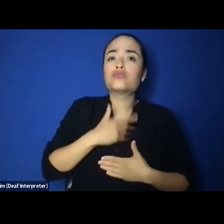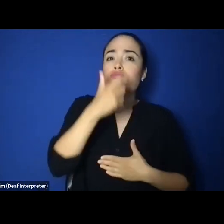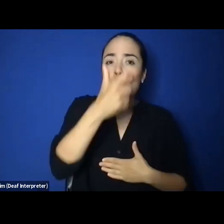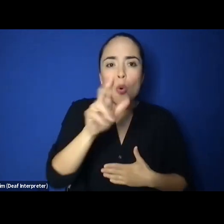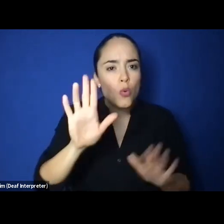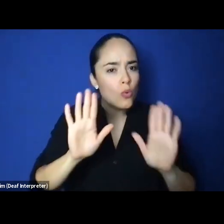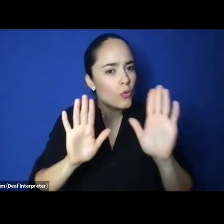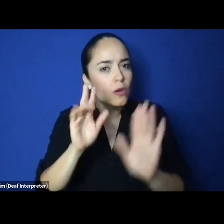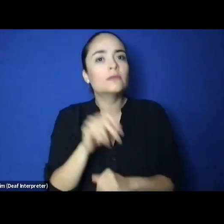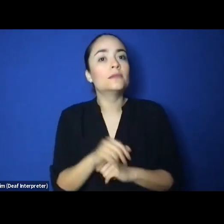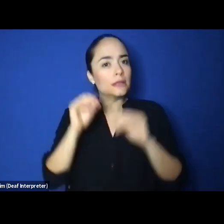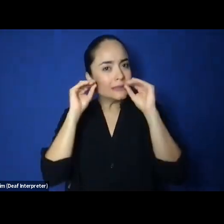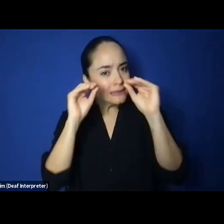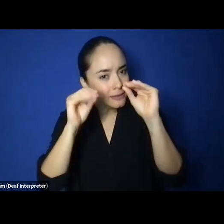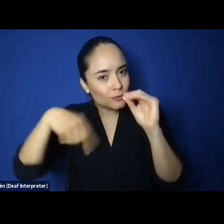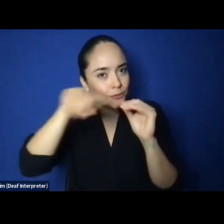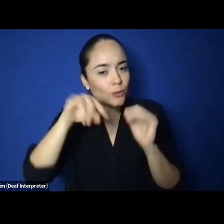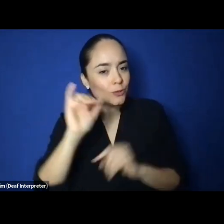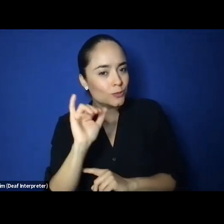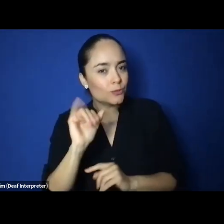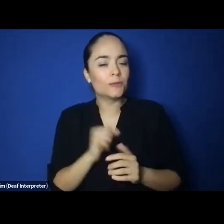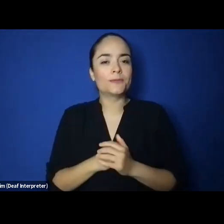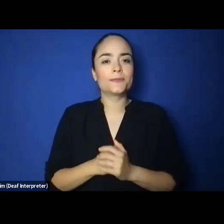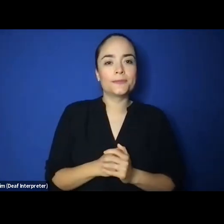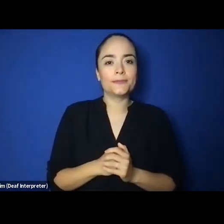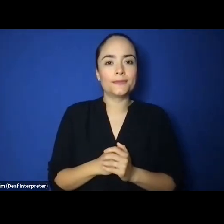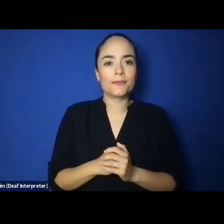going to have a little conversation, and that's one of the things that happens in Indigenous Voices